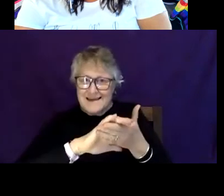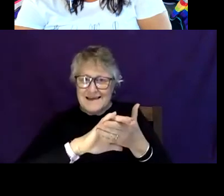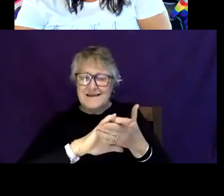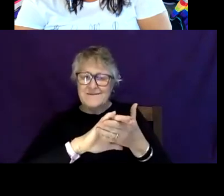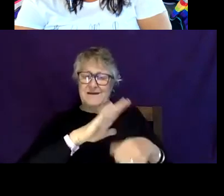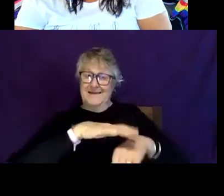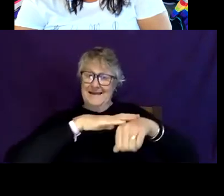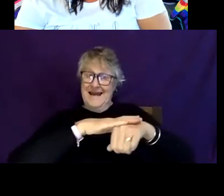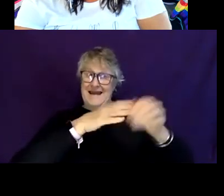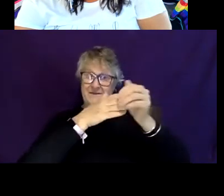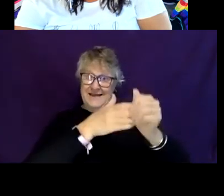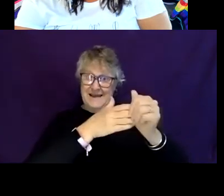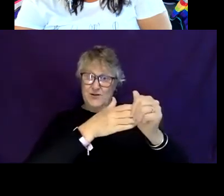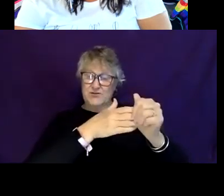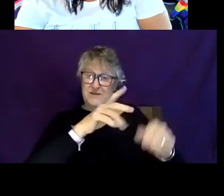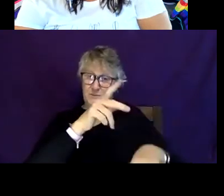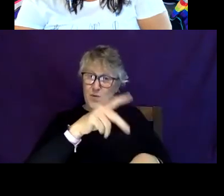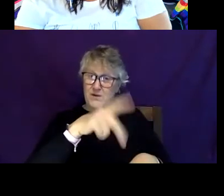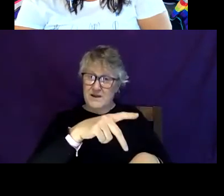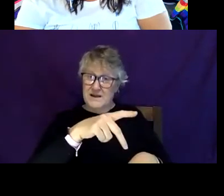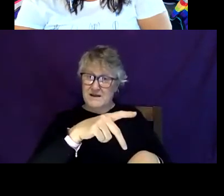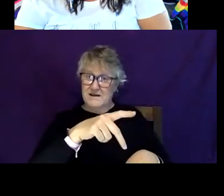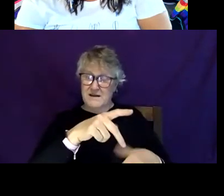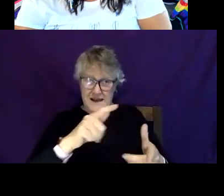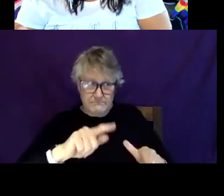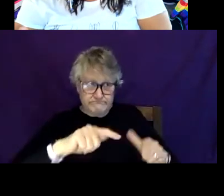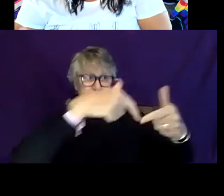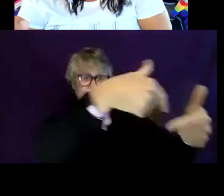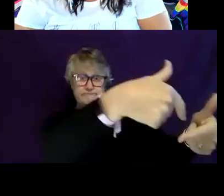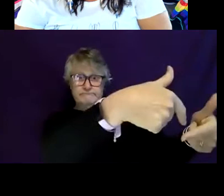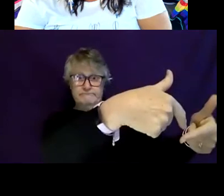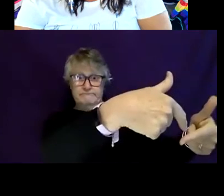Were, were setting down.